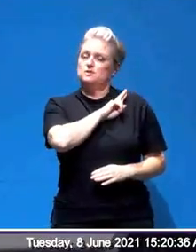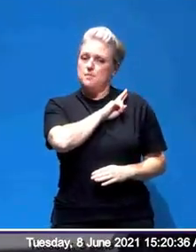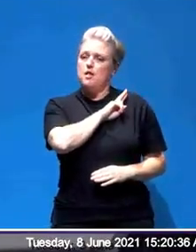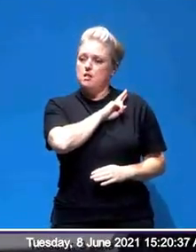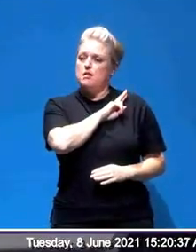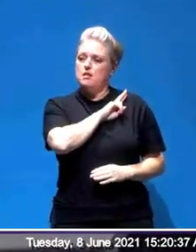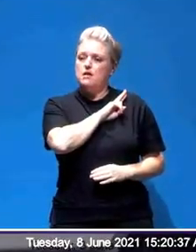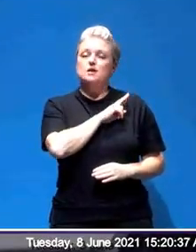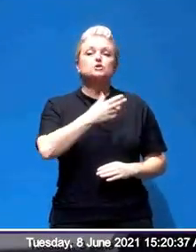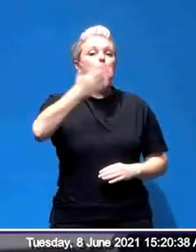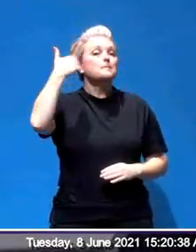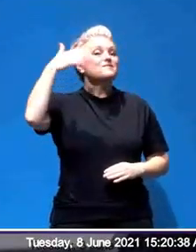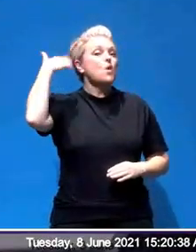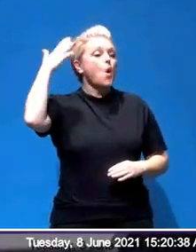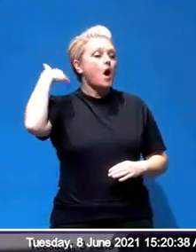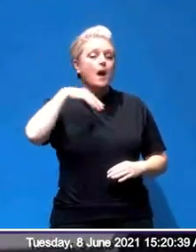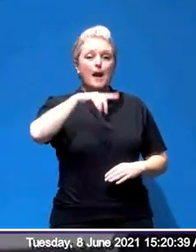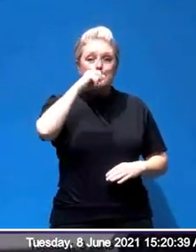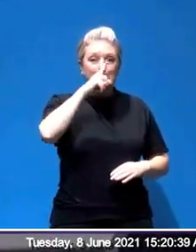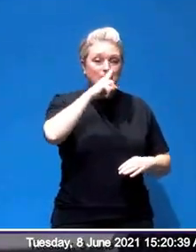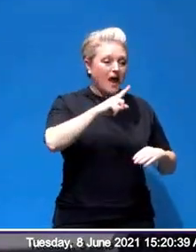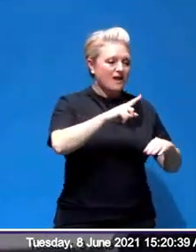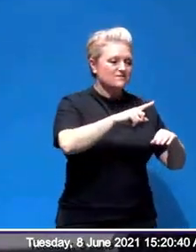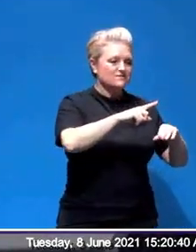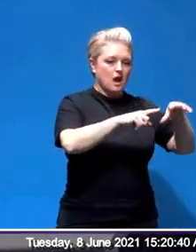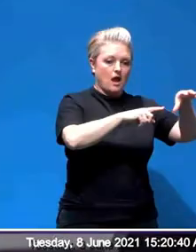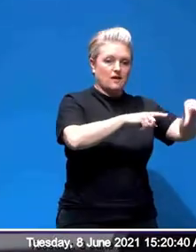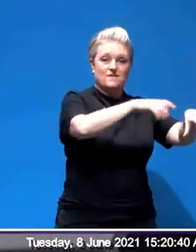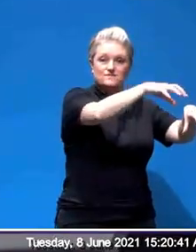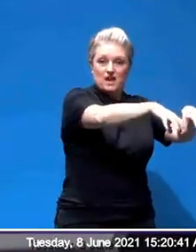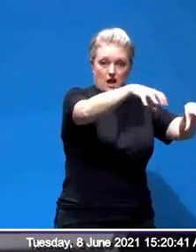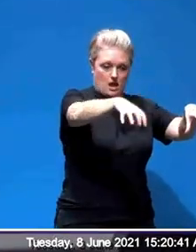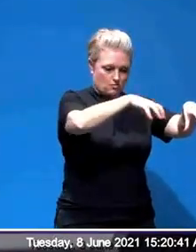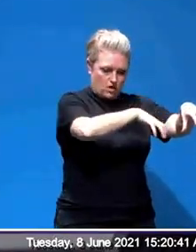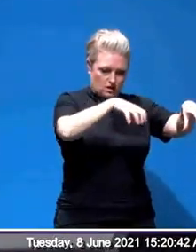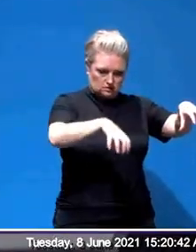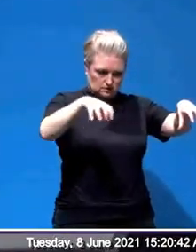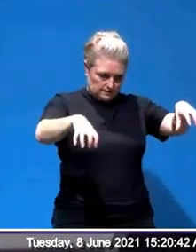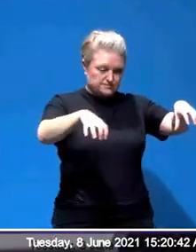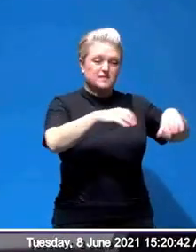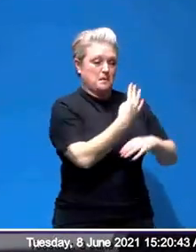together in a villa, but then would move out into a home together and, you know,